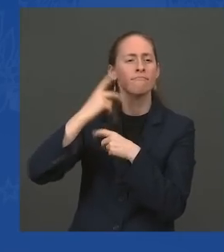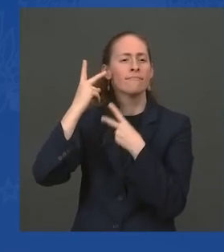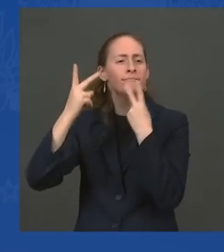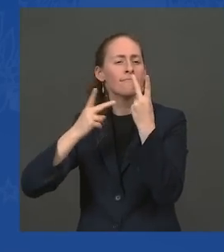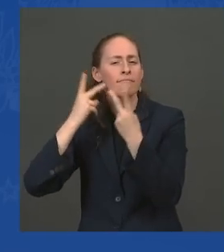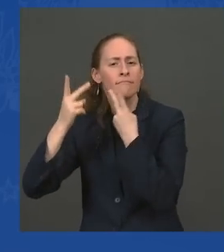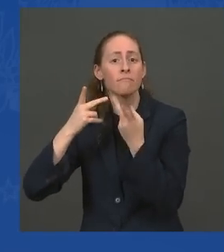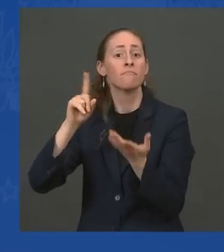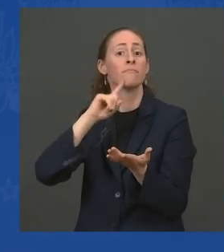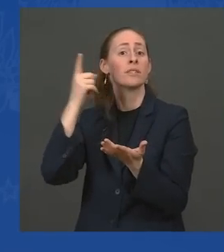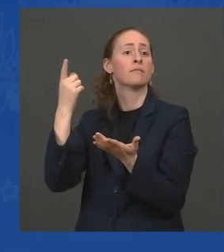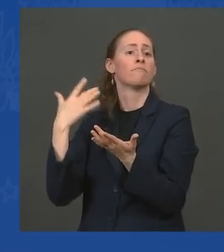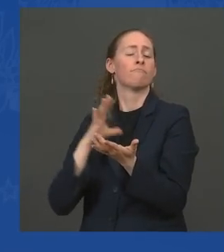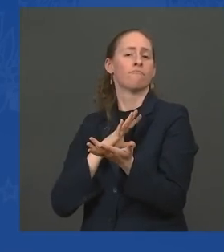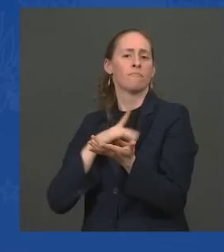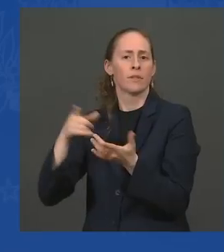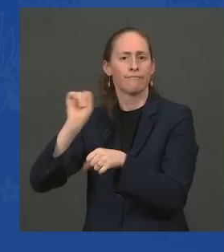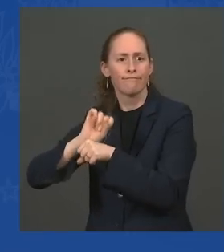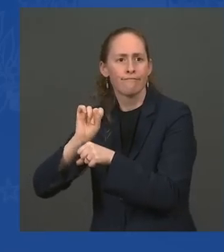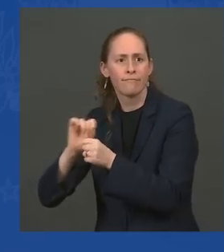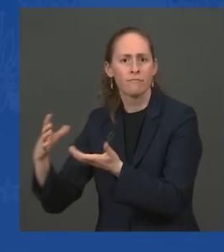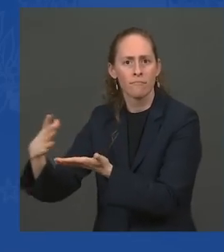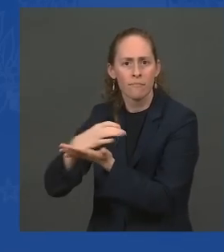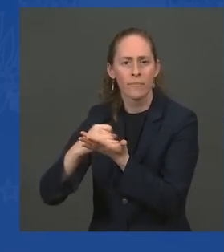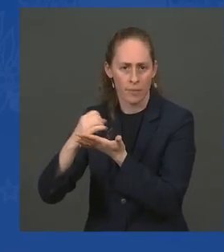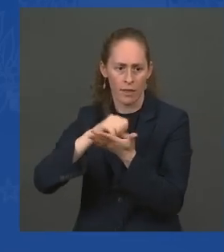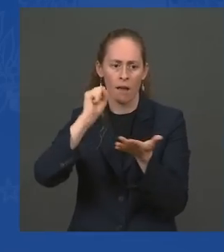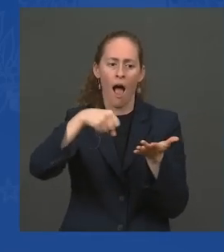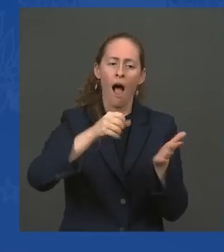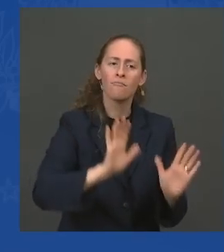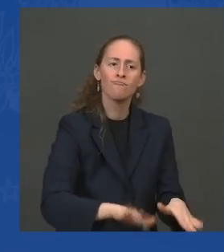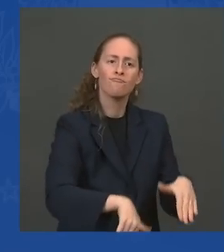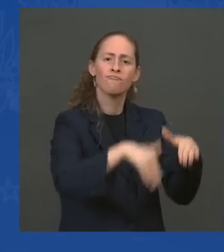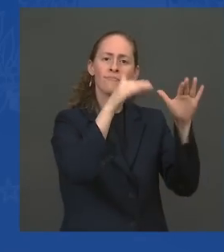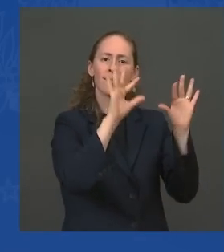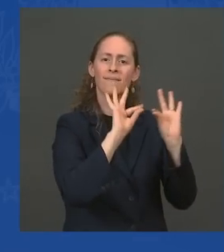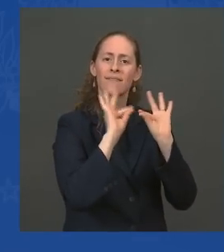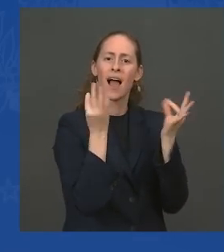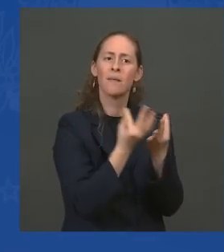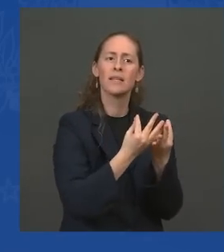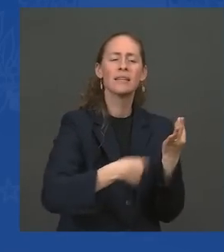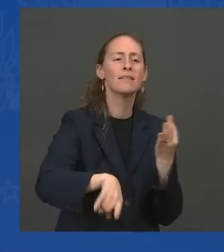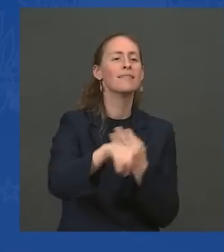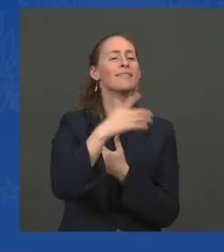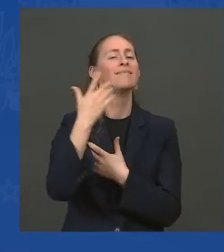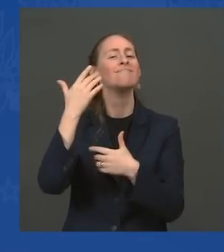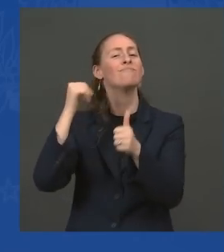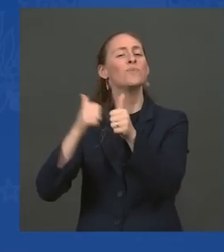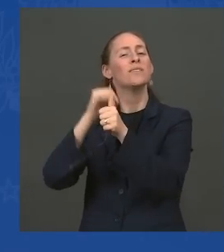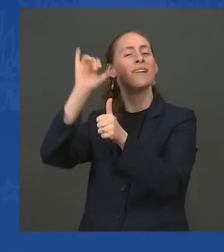That promise that builds America is also the promise that President Biden has kept to the working people of America.